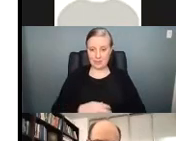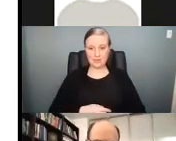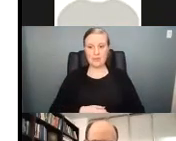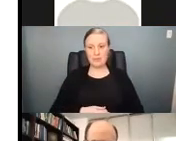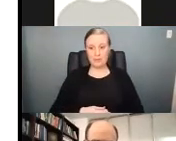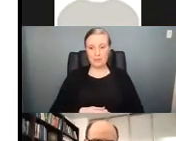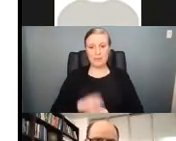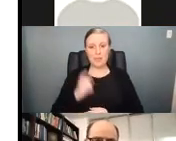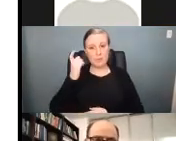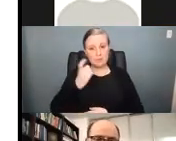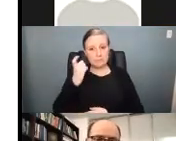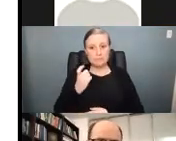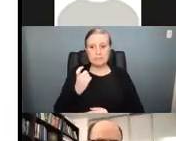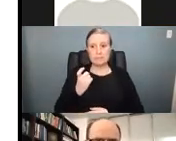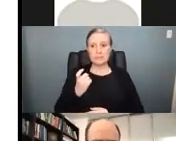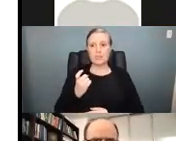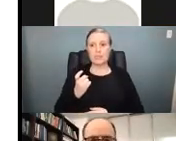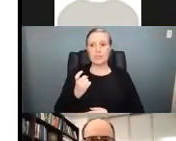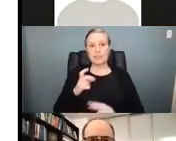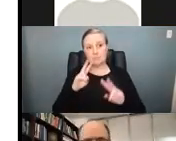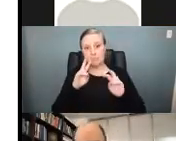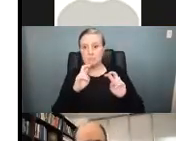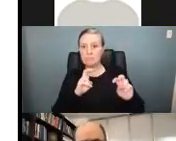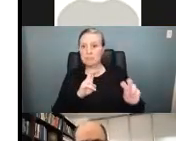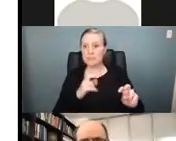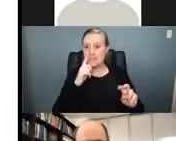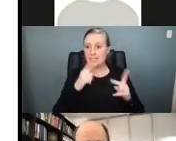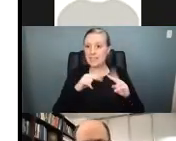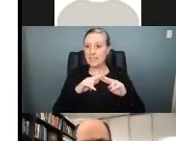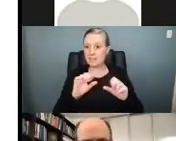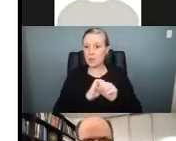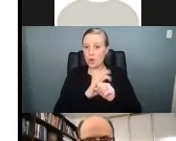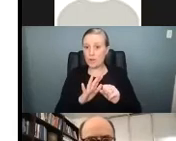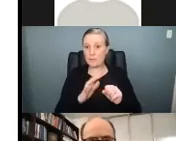the first time, over time. So we'll look forward to doing more work on this as we go along.